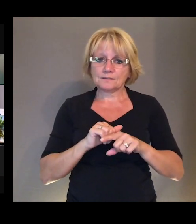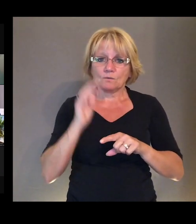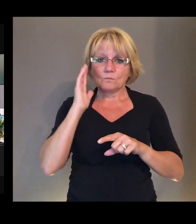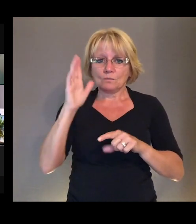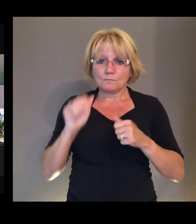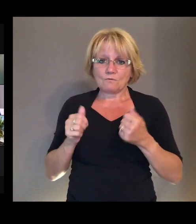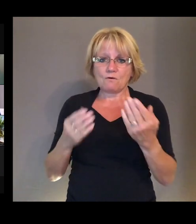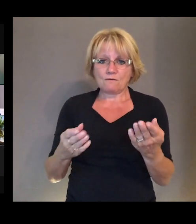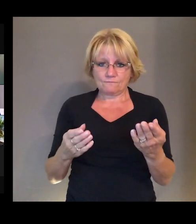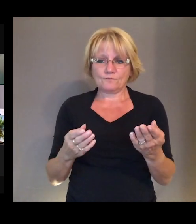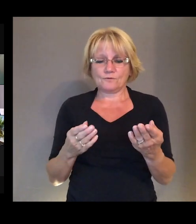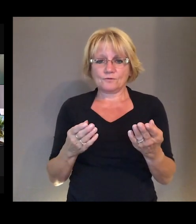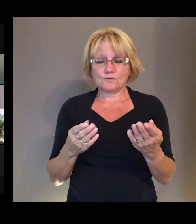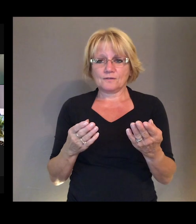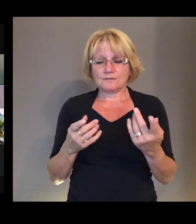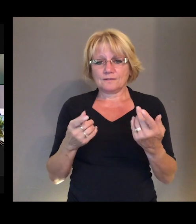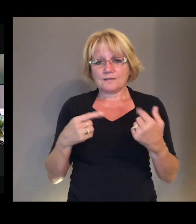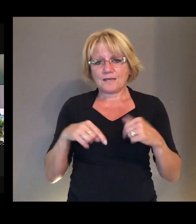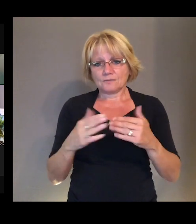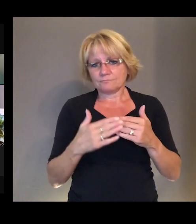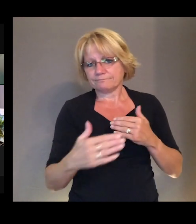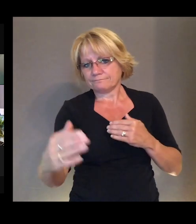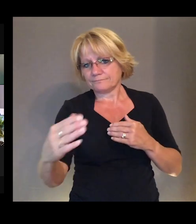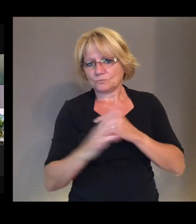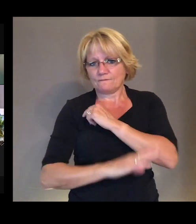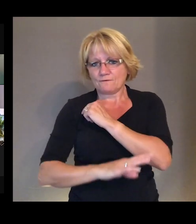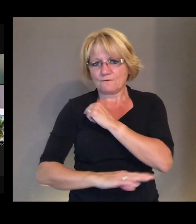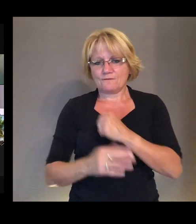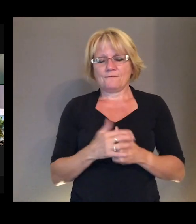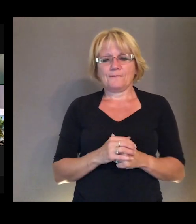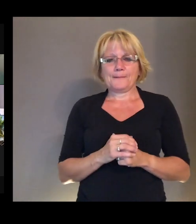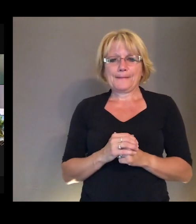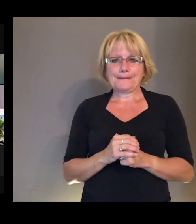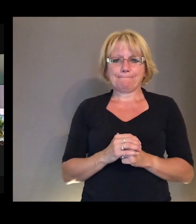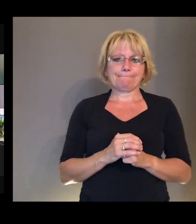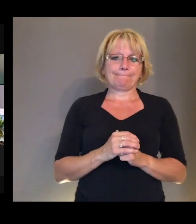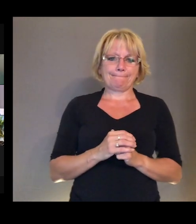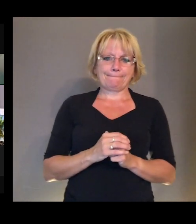and trainings will be offered as we continue and moving forward. Next slide, please.